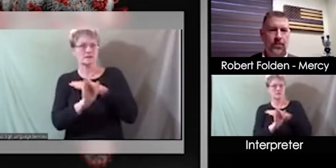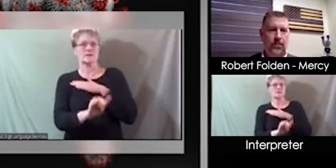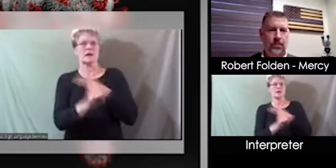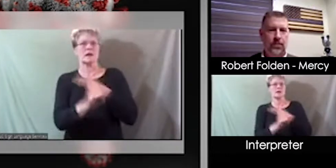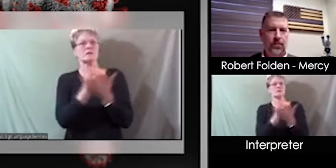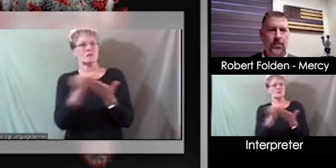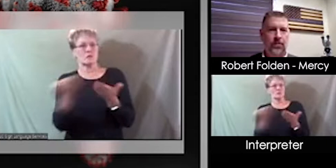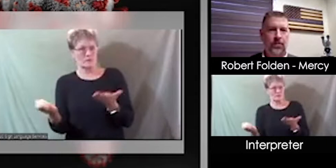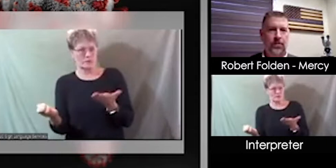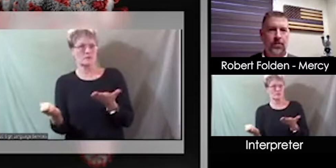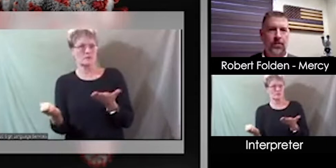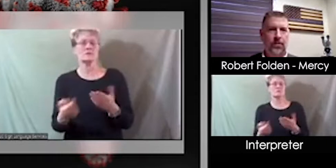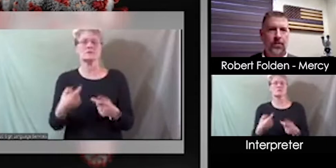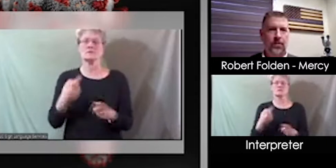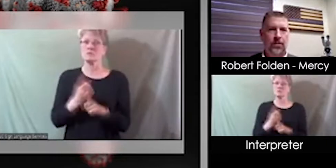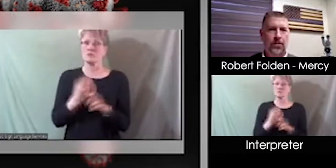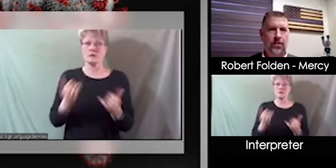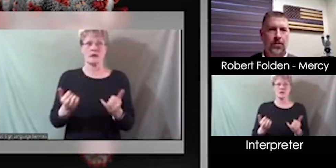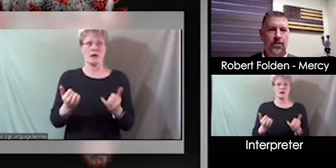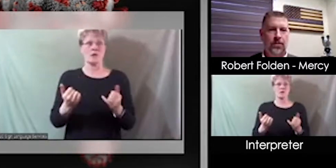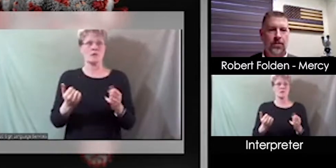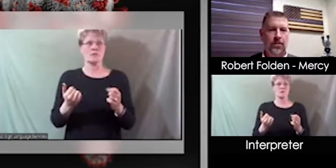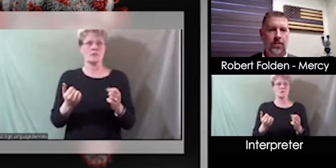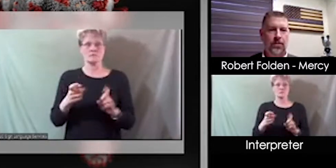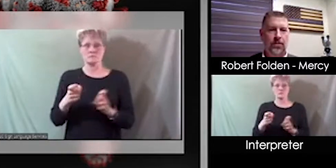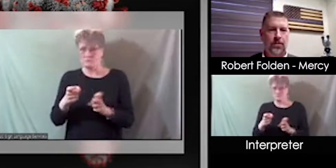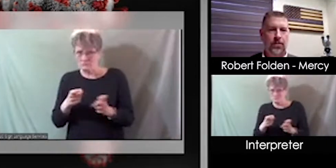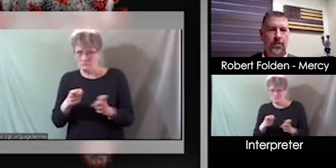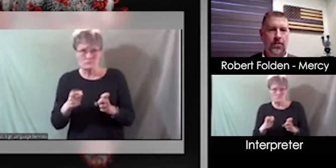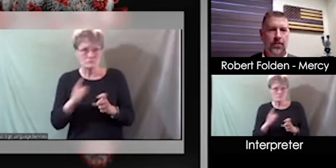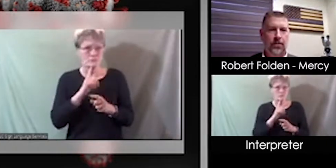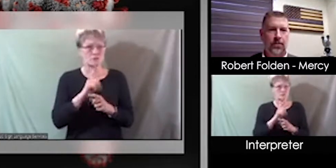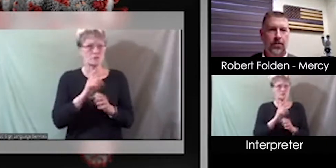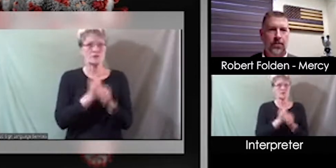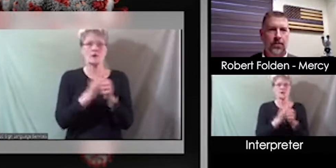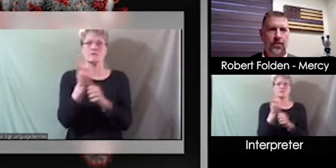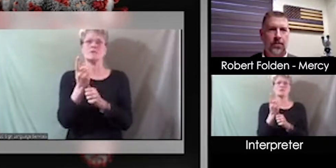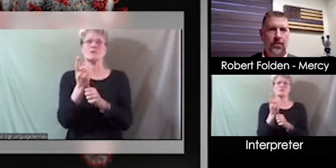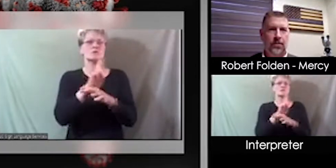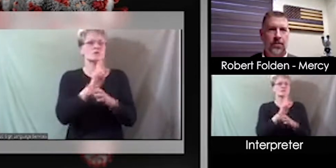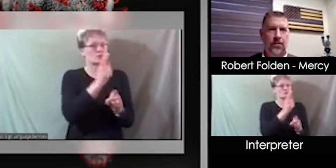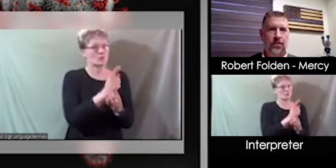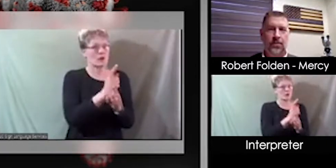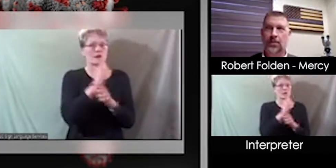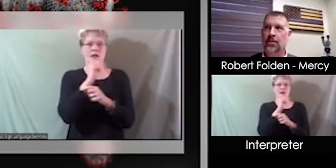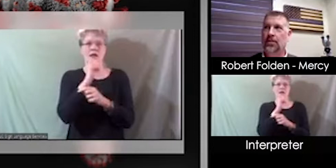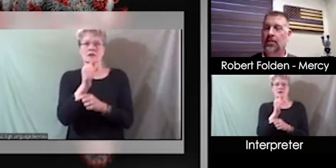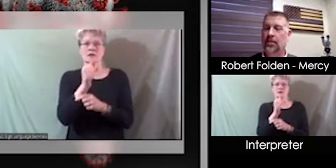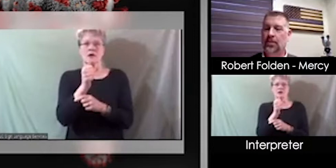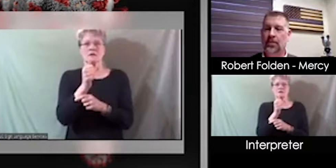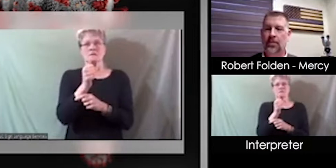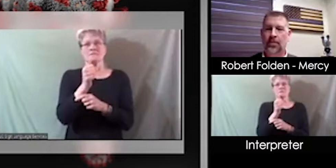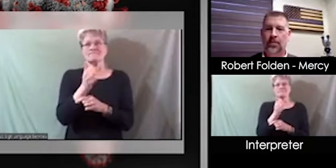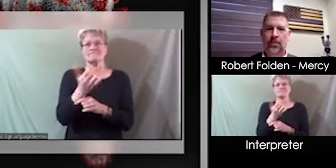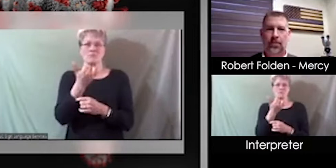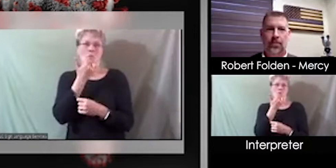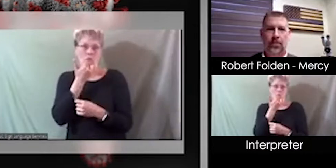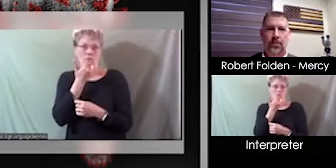sure that everybody utilizes it correctly and not unnecessarily, but we do have a very good supply of PPE